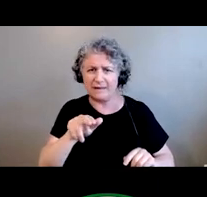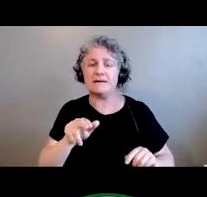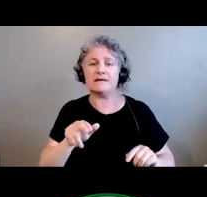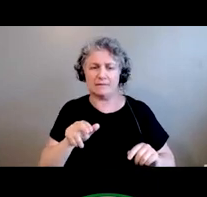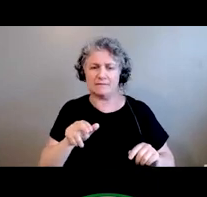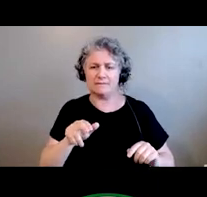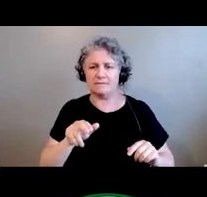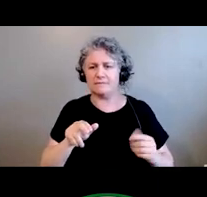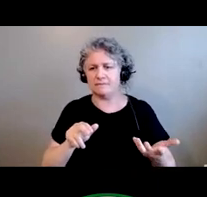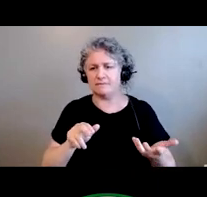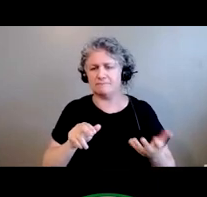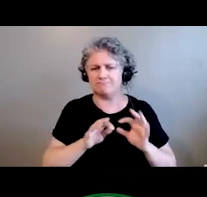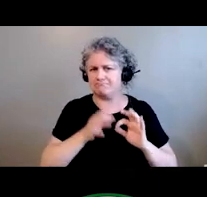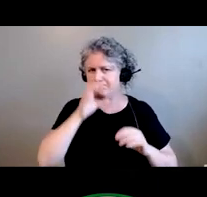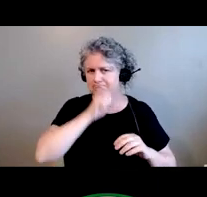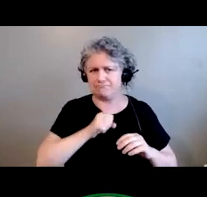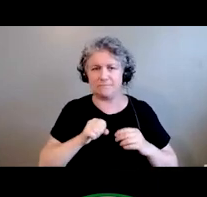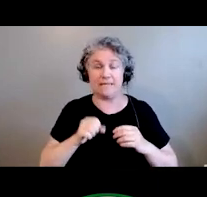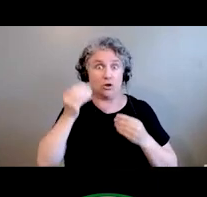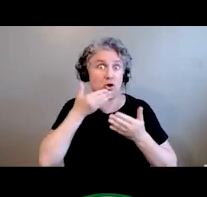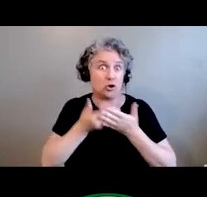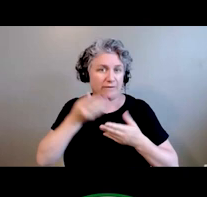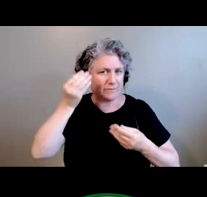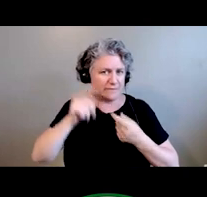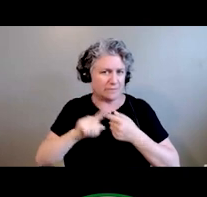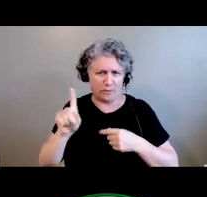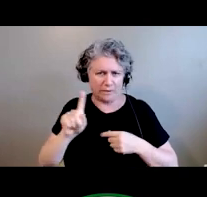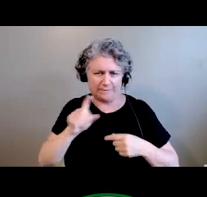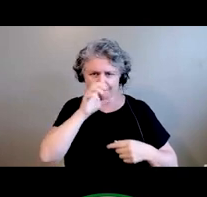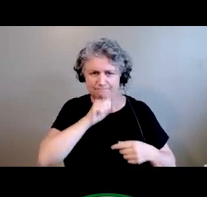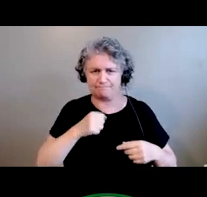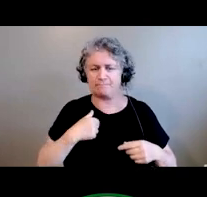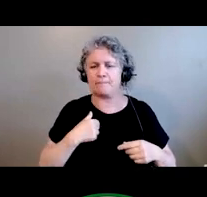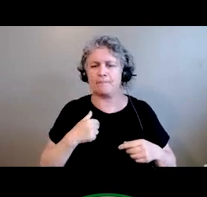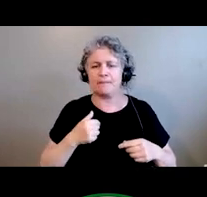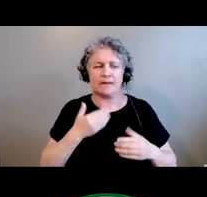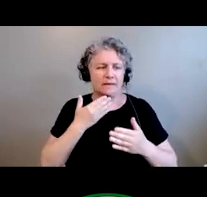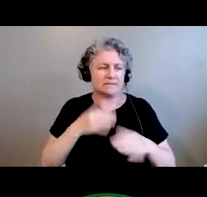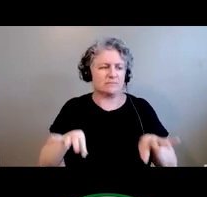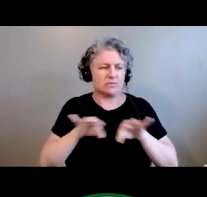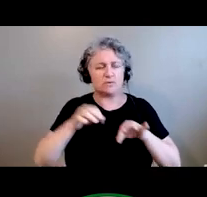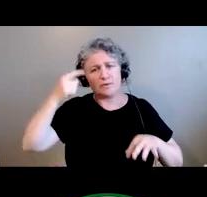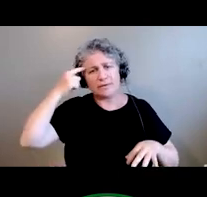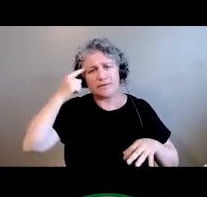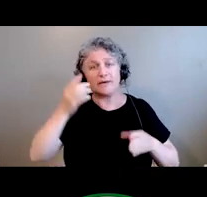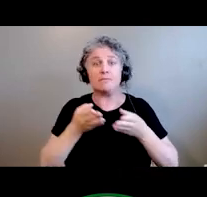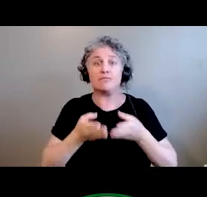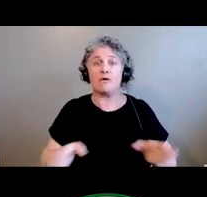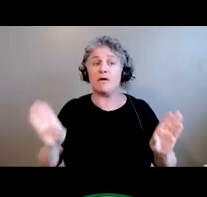use of different chemicals and parks is are not only going to influence people visiting parks but communities living in them as well as wildlife.